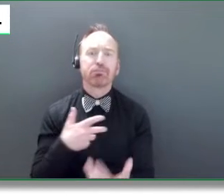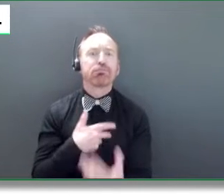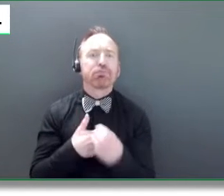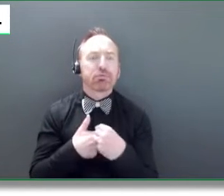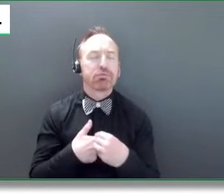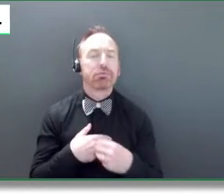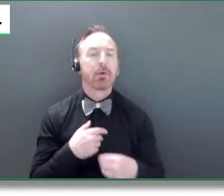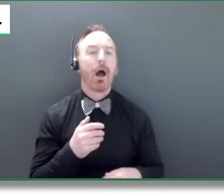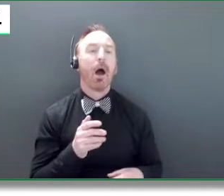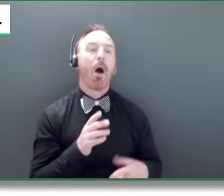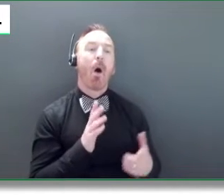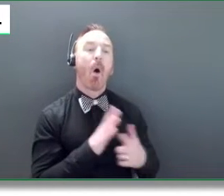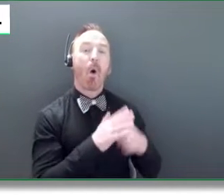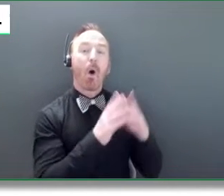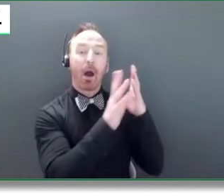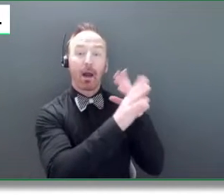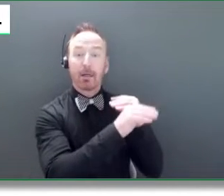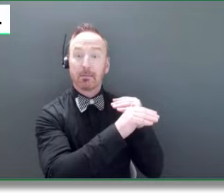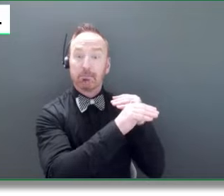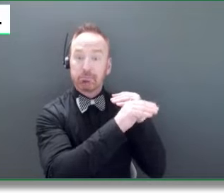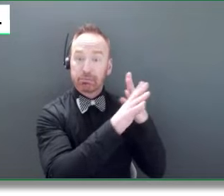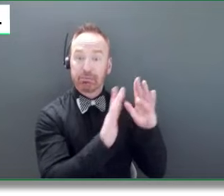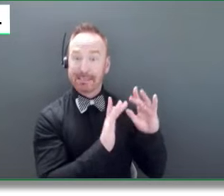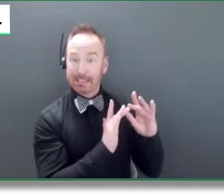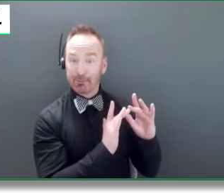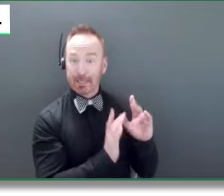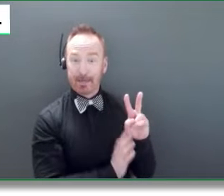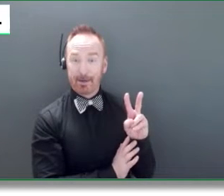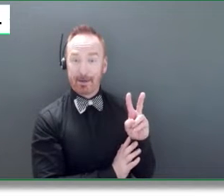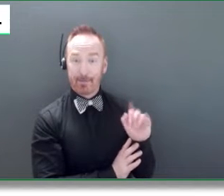are yet another way that we can we can do some of these things.